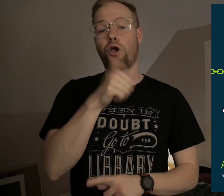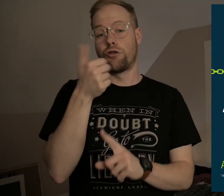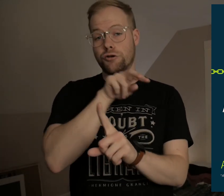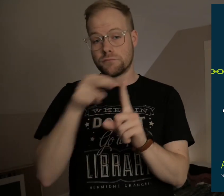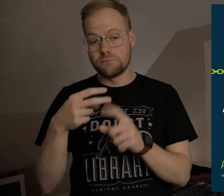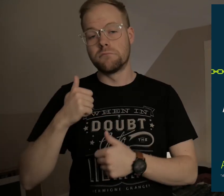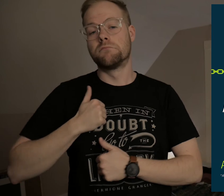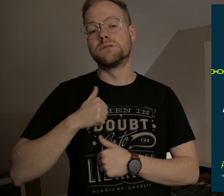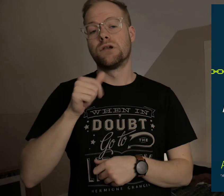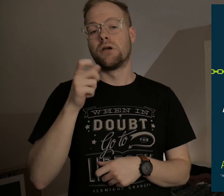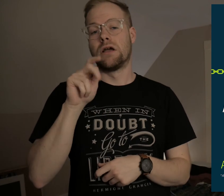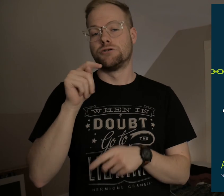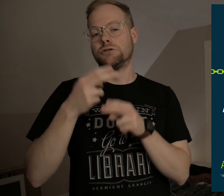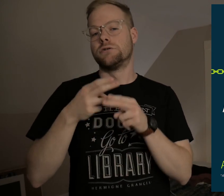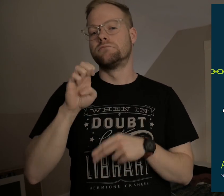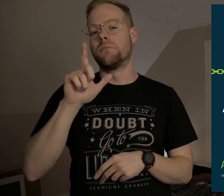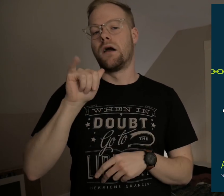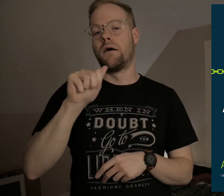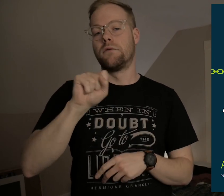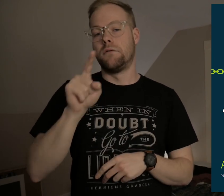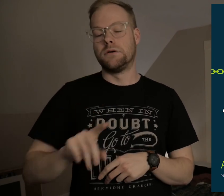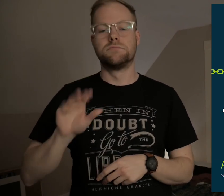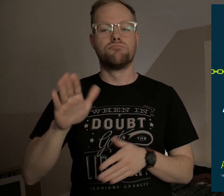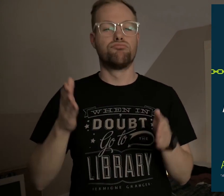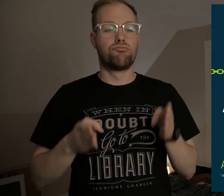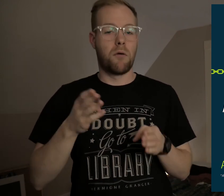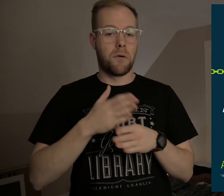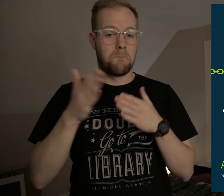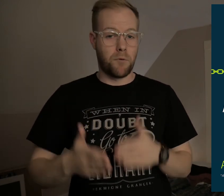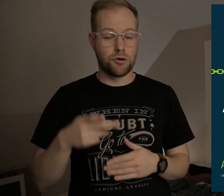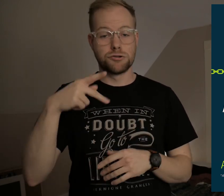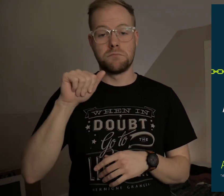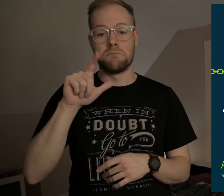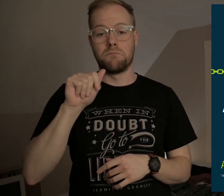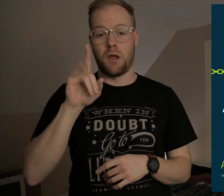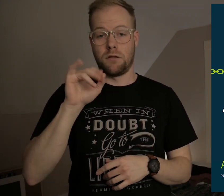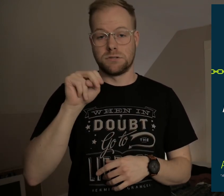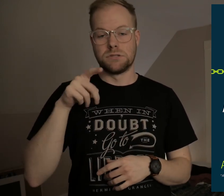From another perspective, military agent Eliasz and his robot partner, Paladin,